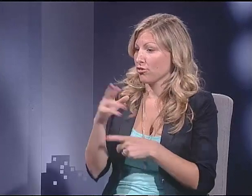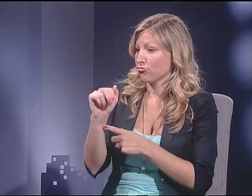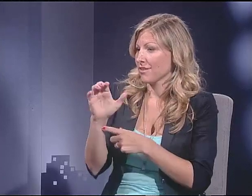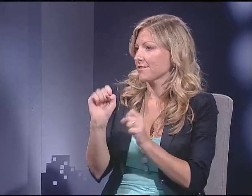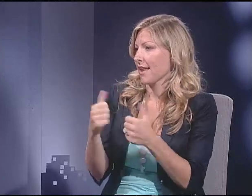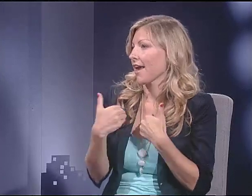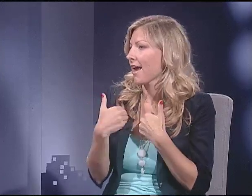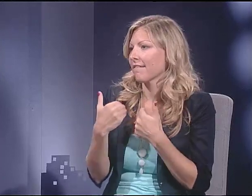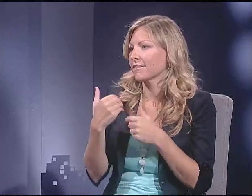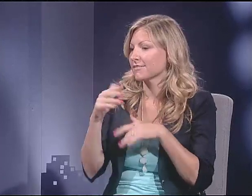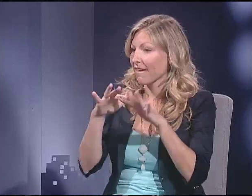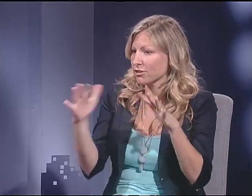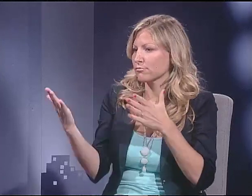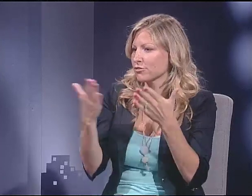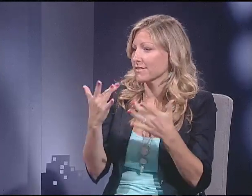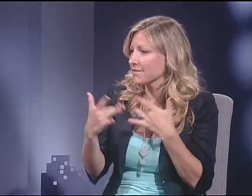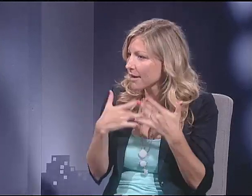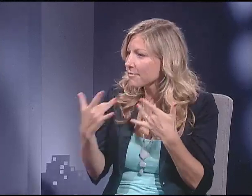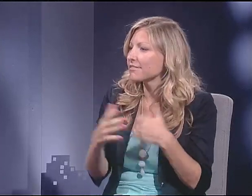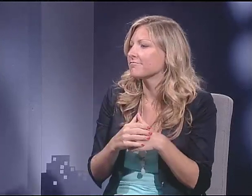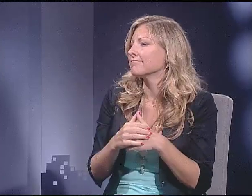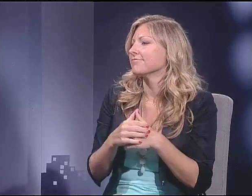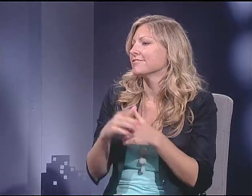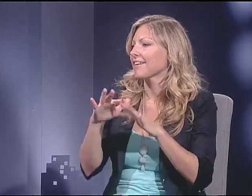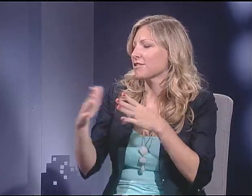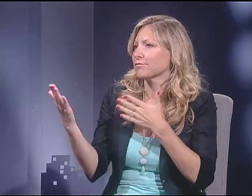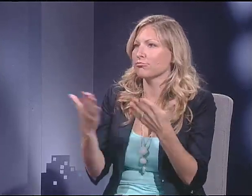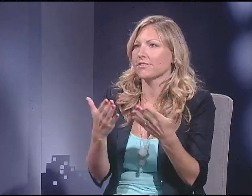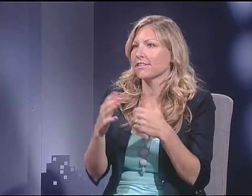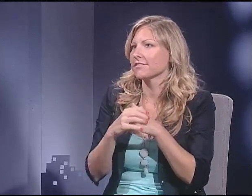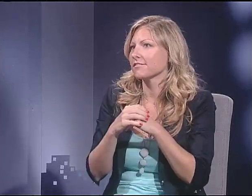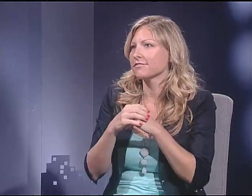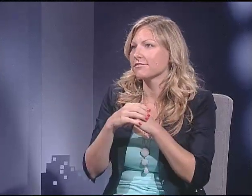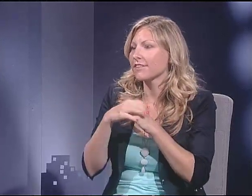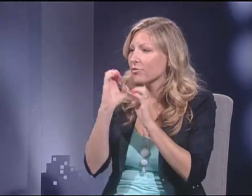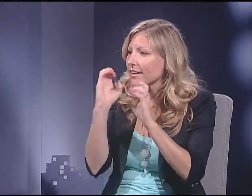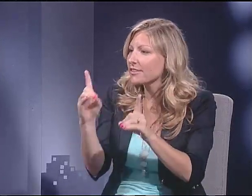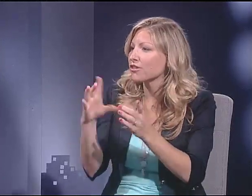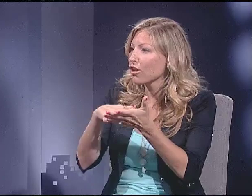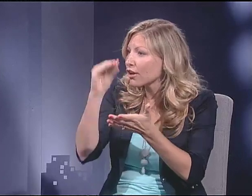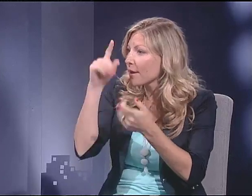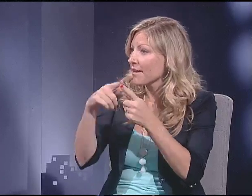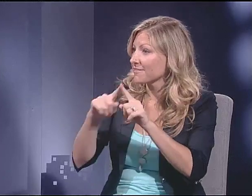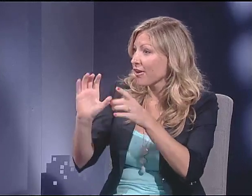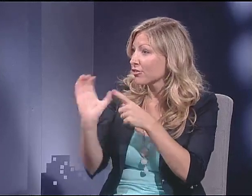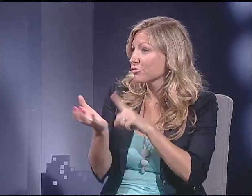Tamara: Diversity is really one of the most exciting things that I think humans bring.